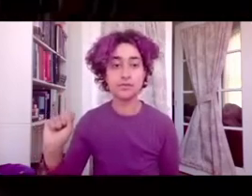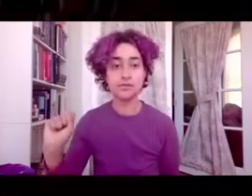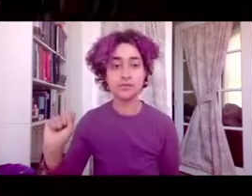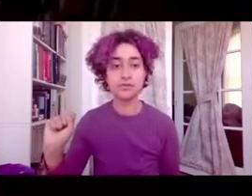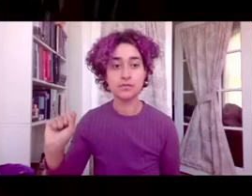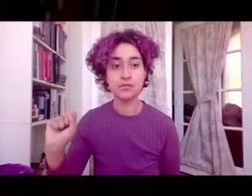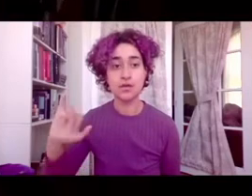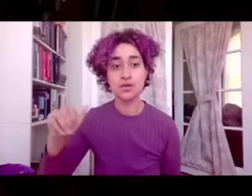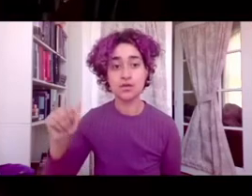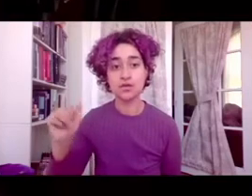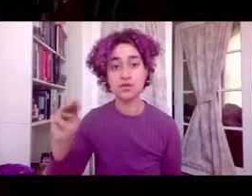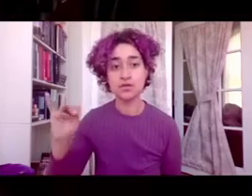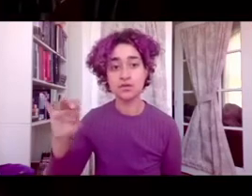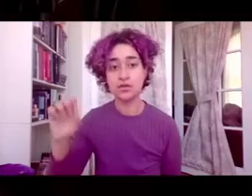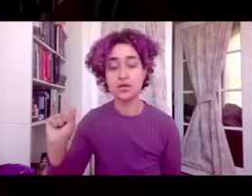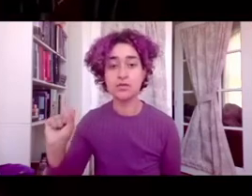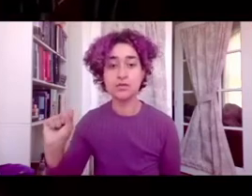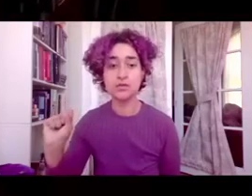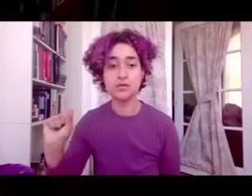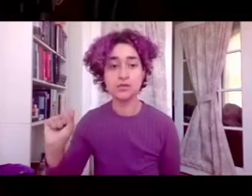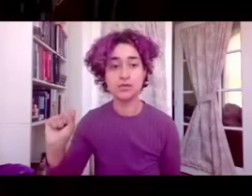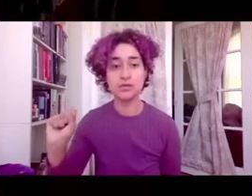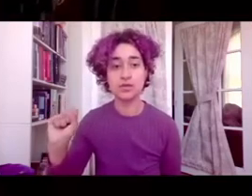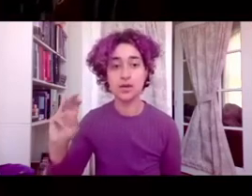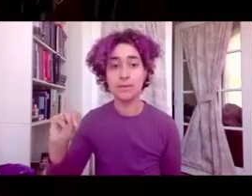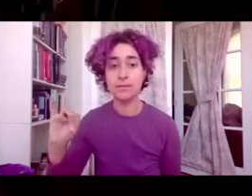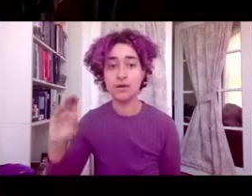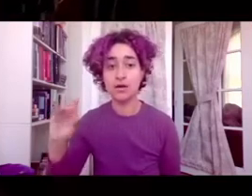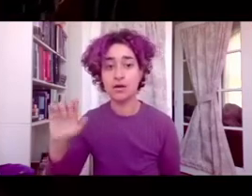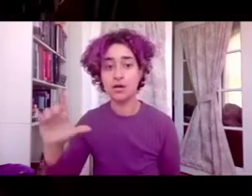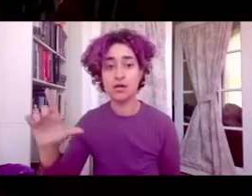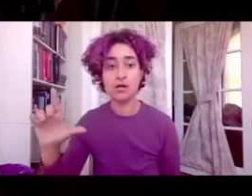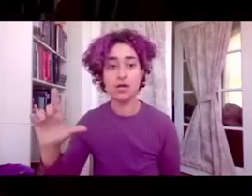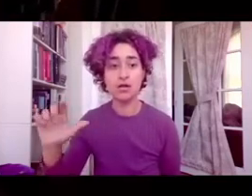James Cheney, Michael Schwerner, Andrew Goodman,